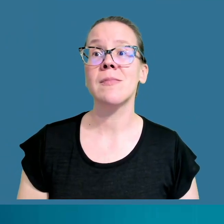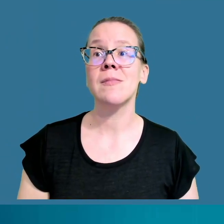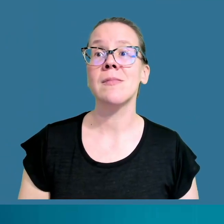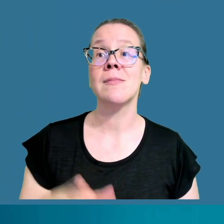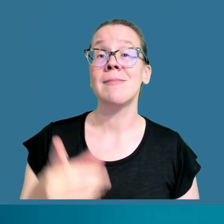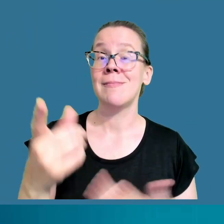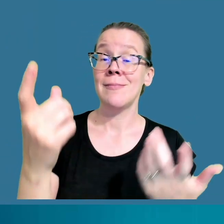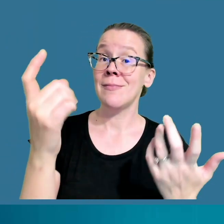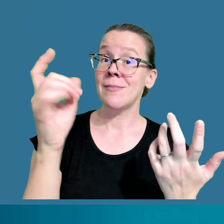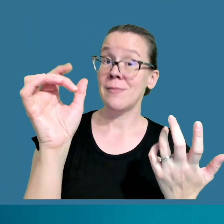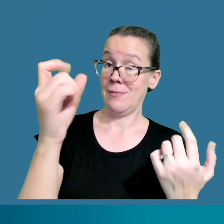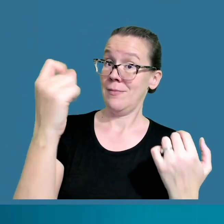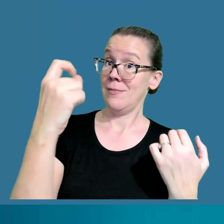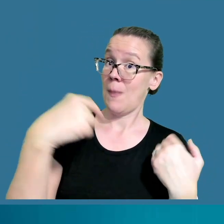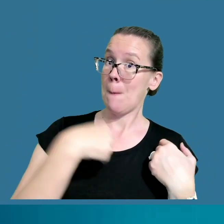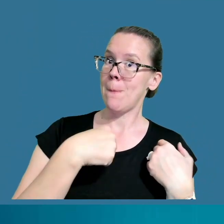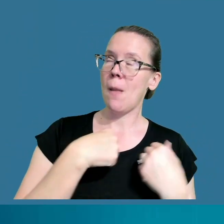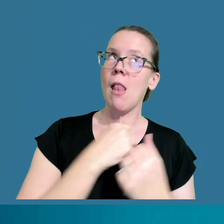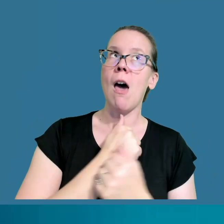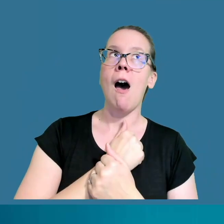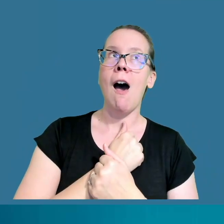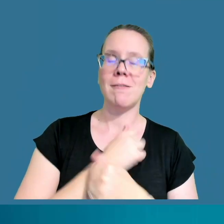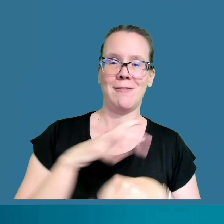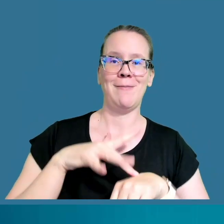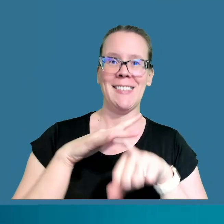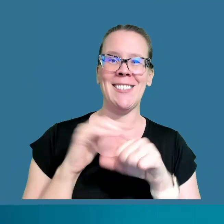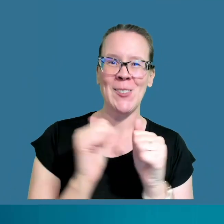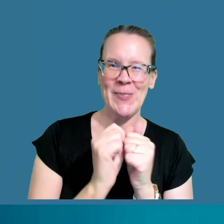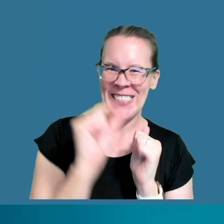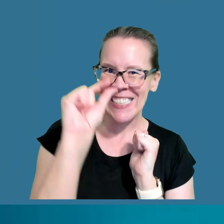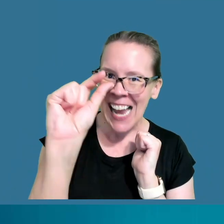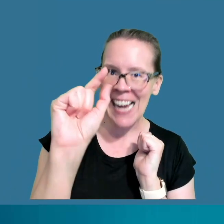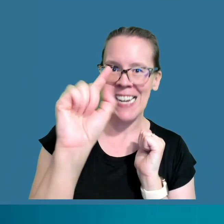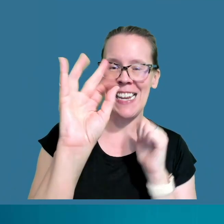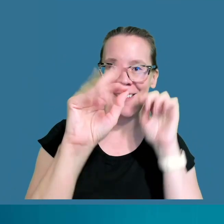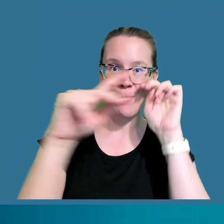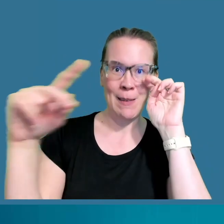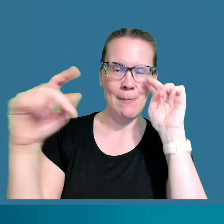a problem when you add your border or sew segment to segment together.